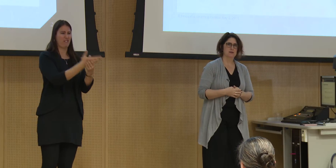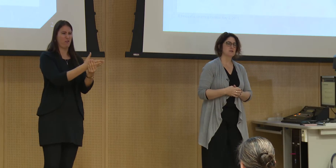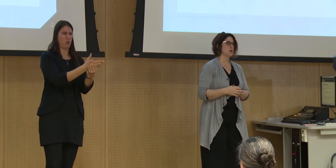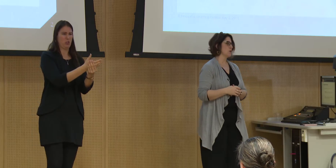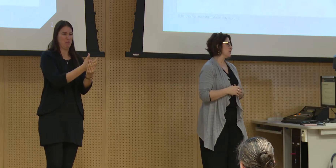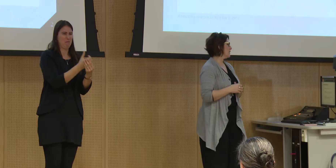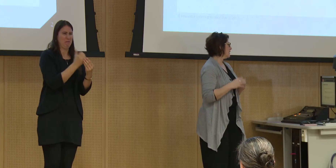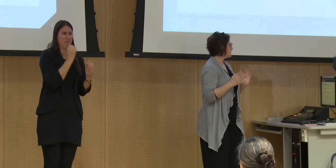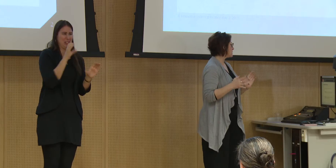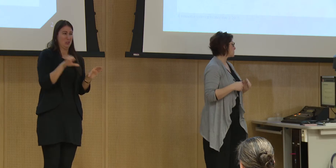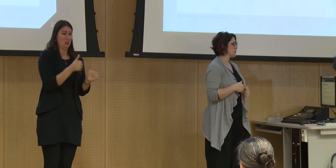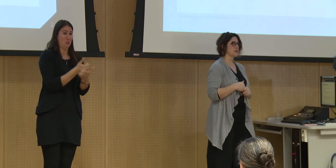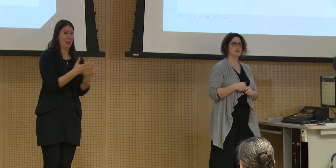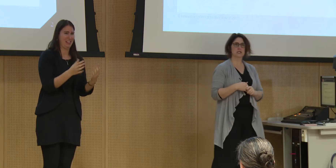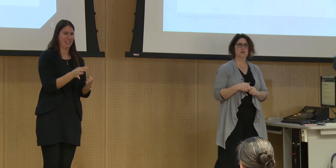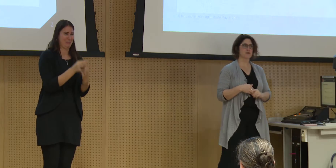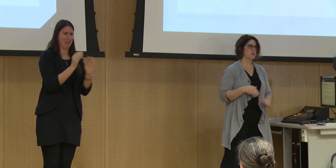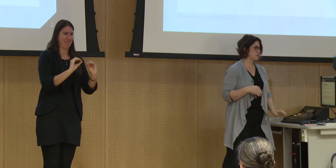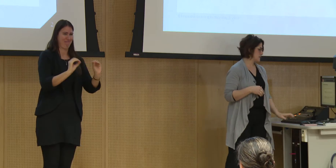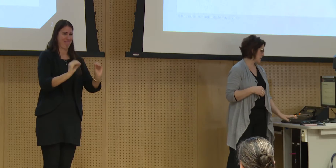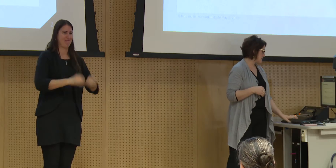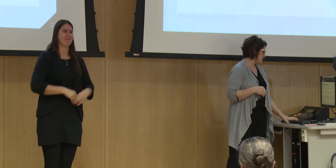So I just wanted to clarify those things.